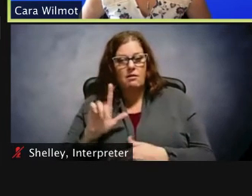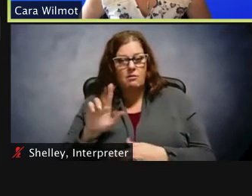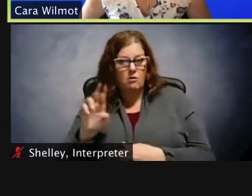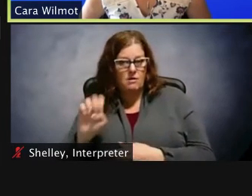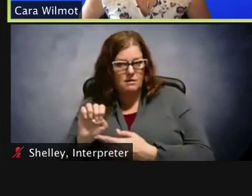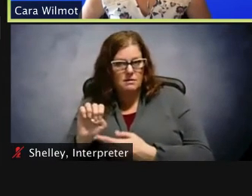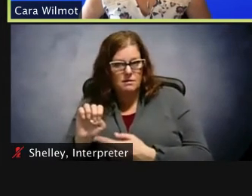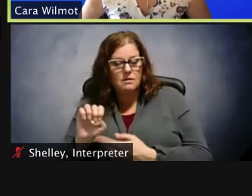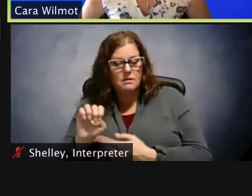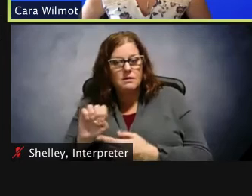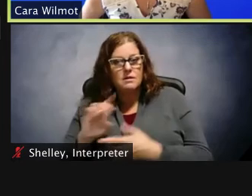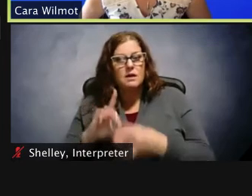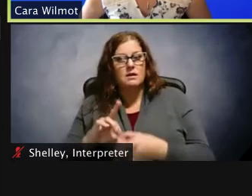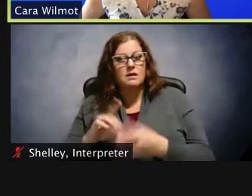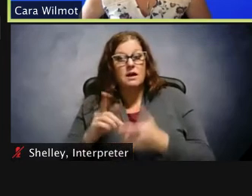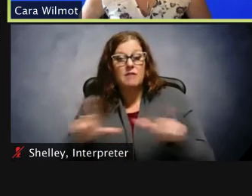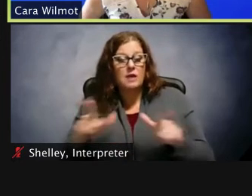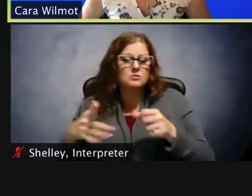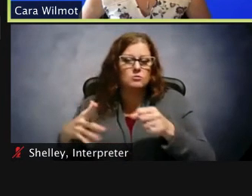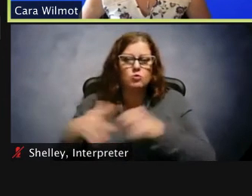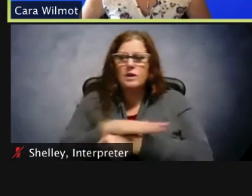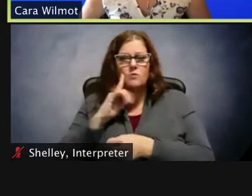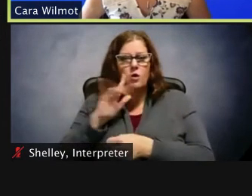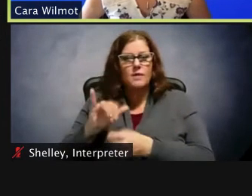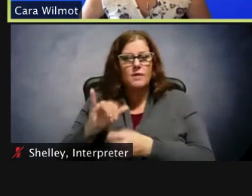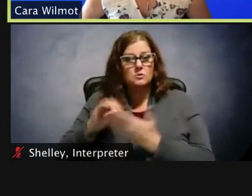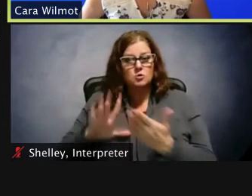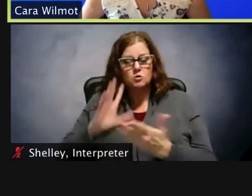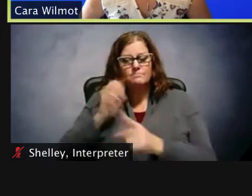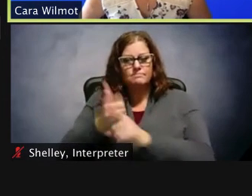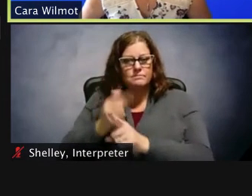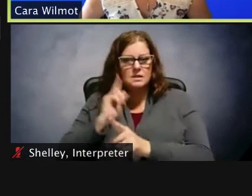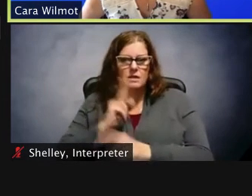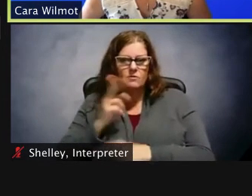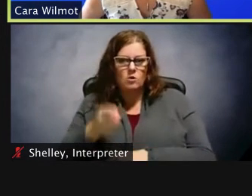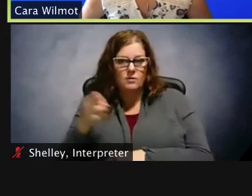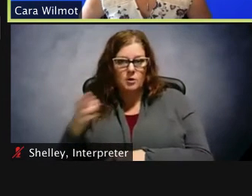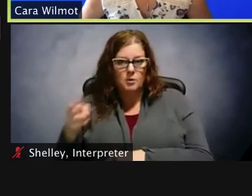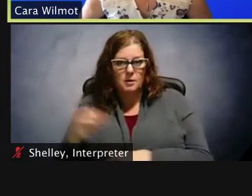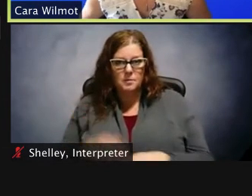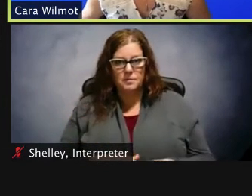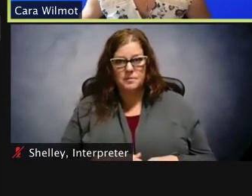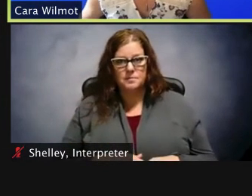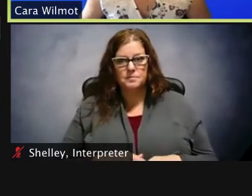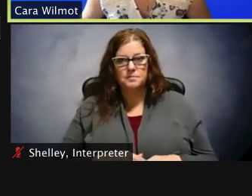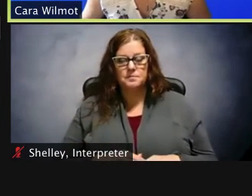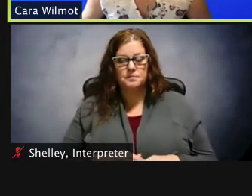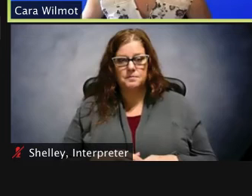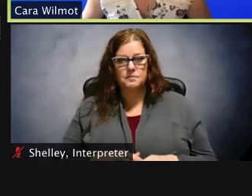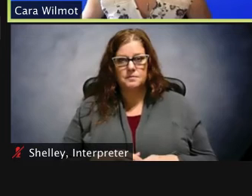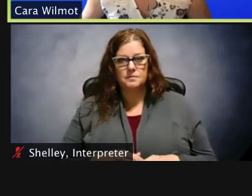that is language rich for that student who is deaf and hard of hearing.